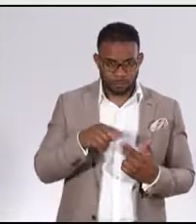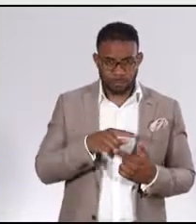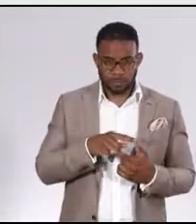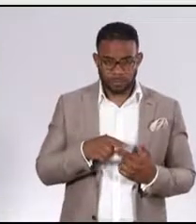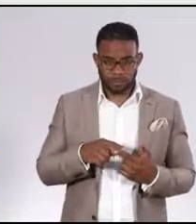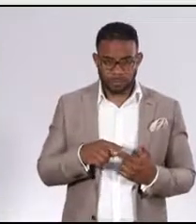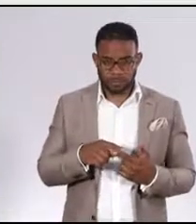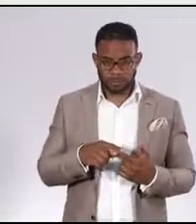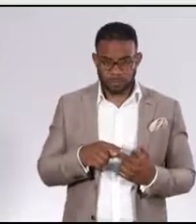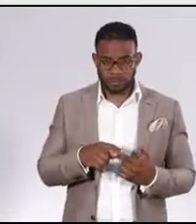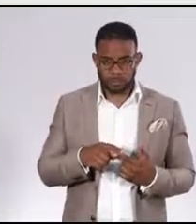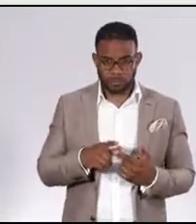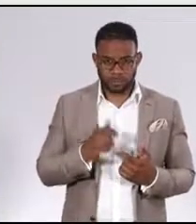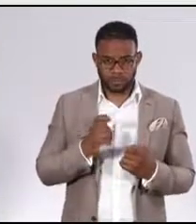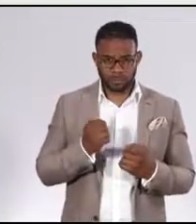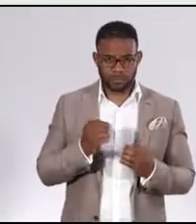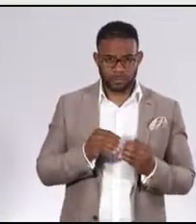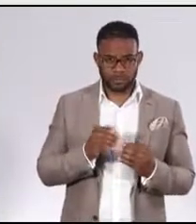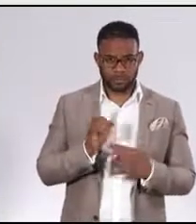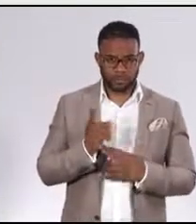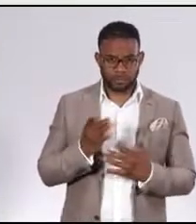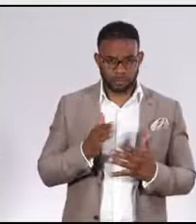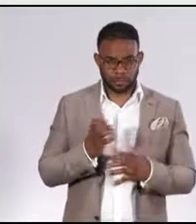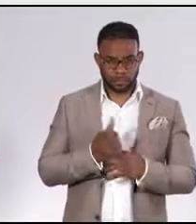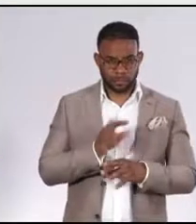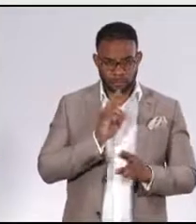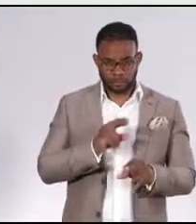But we'll give you a couple more moments here to get your responses in.